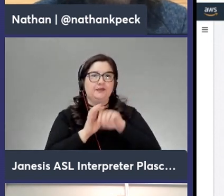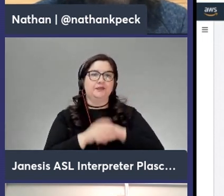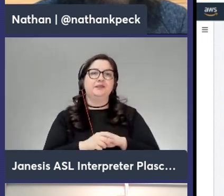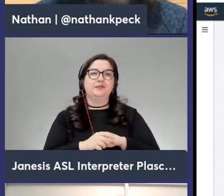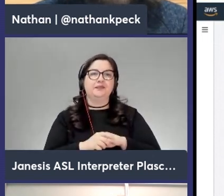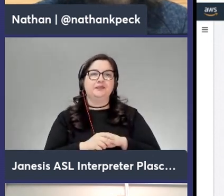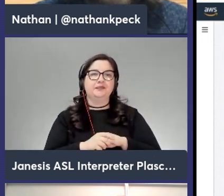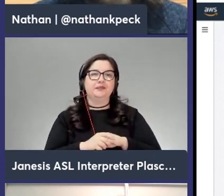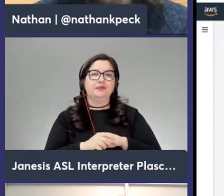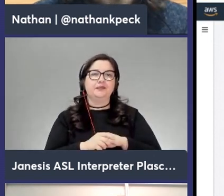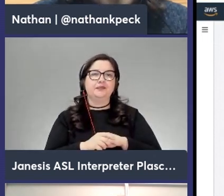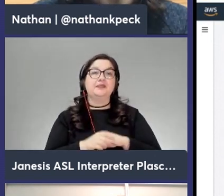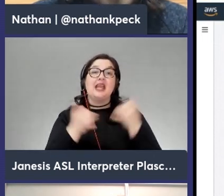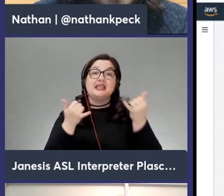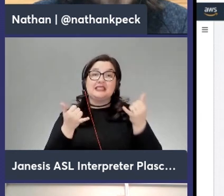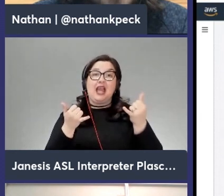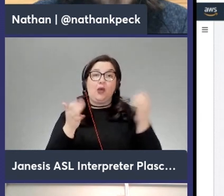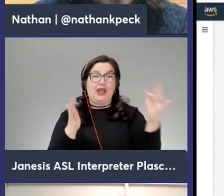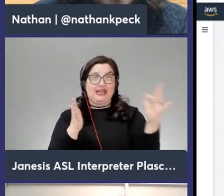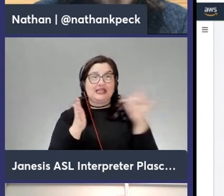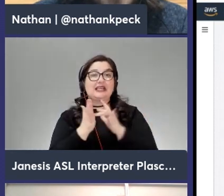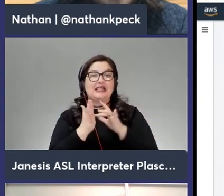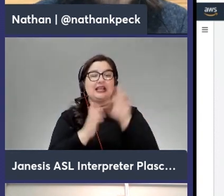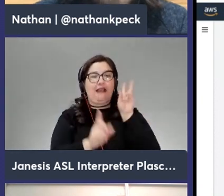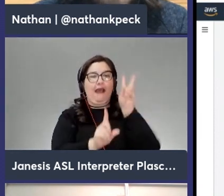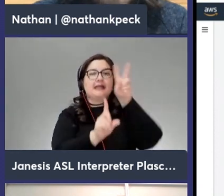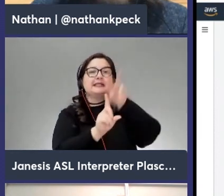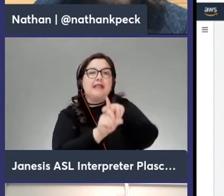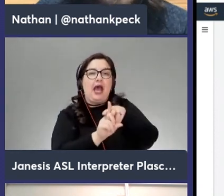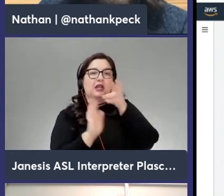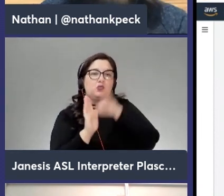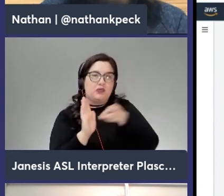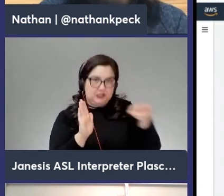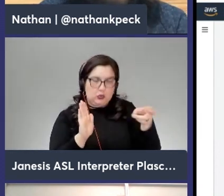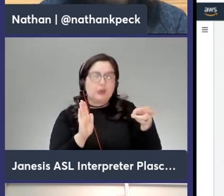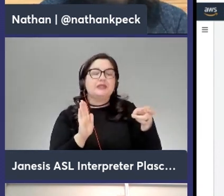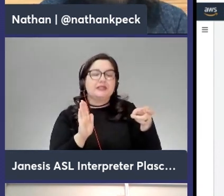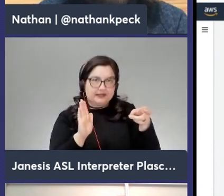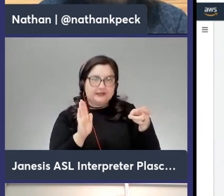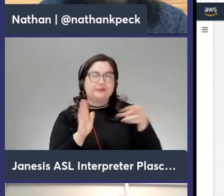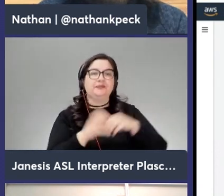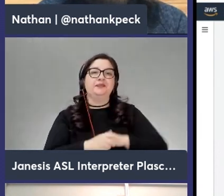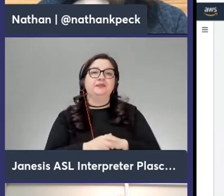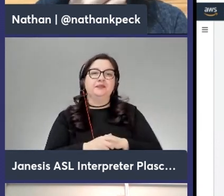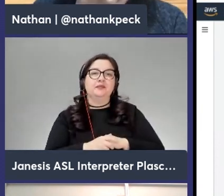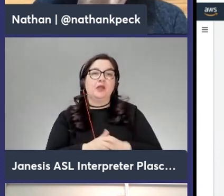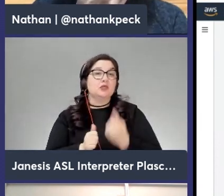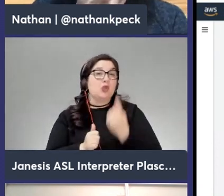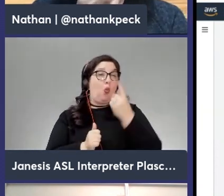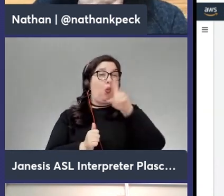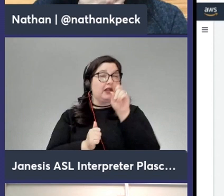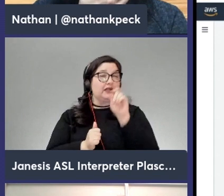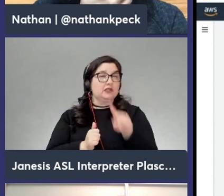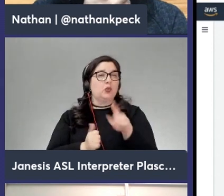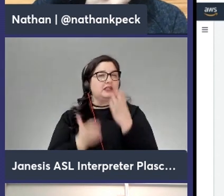and then I need to click on assigned resources. So one question that you might have is that